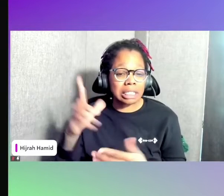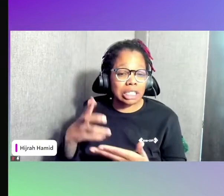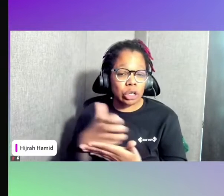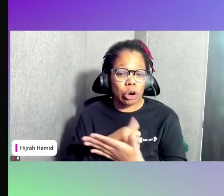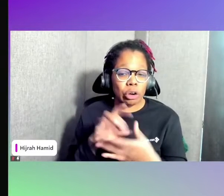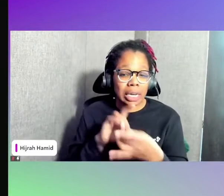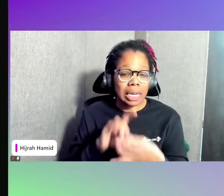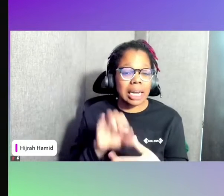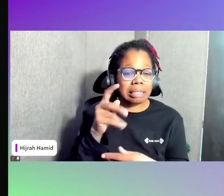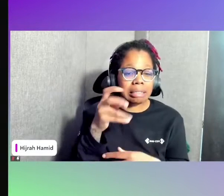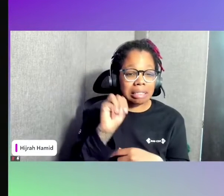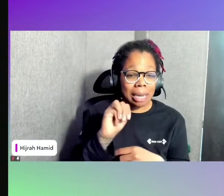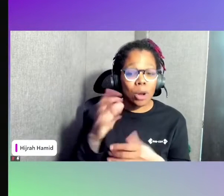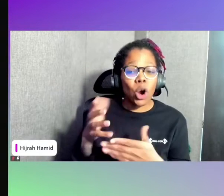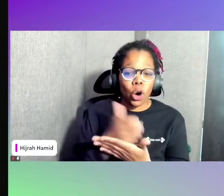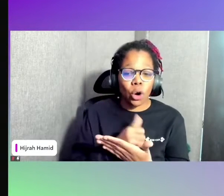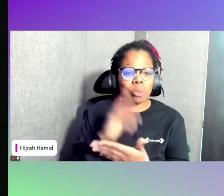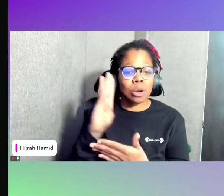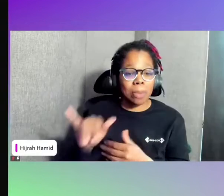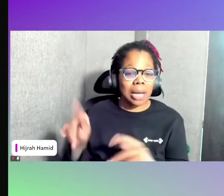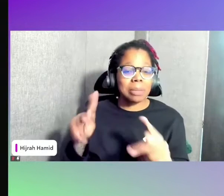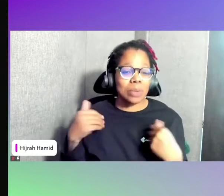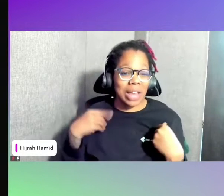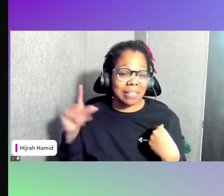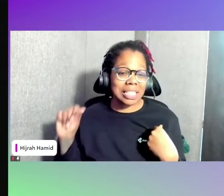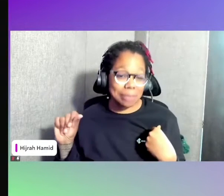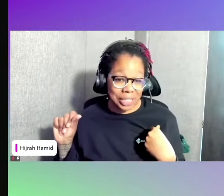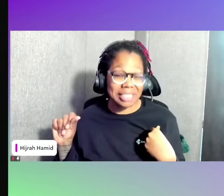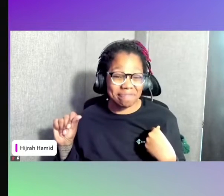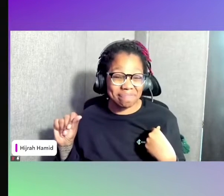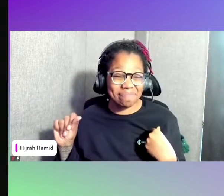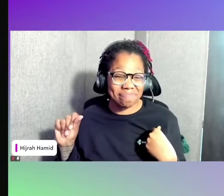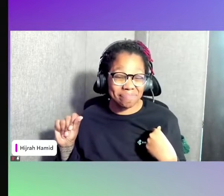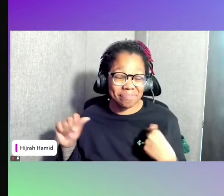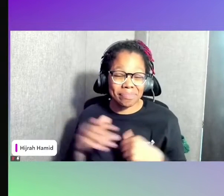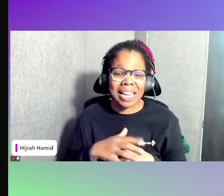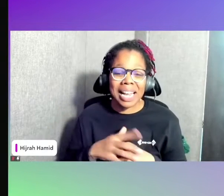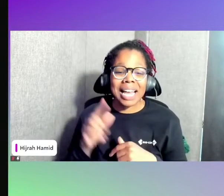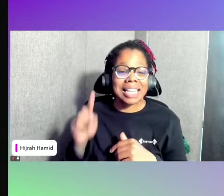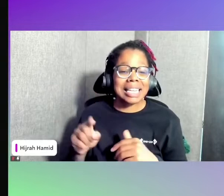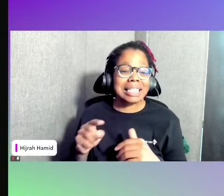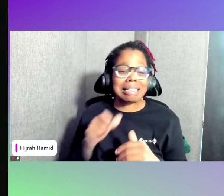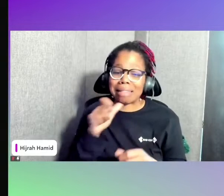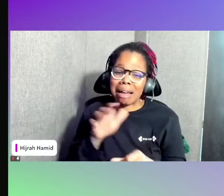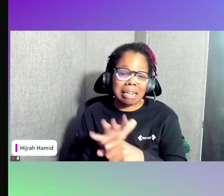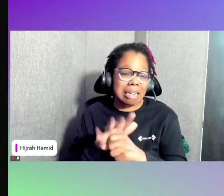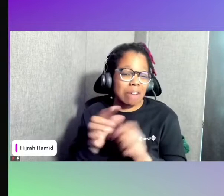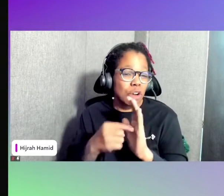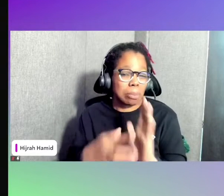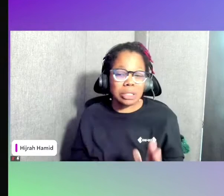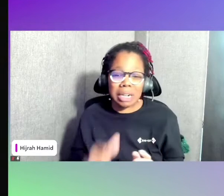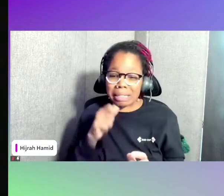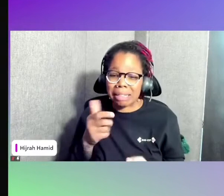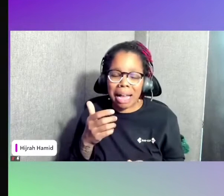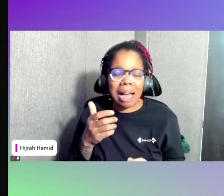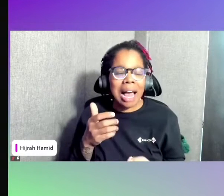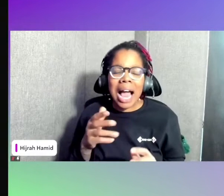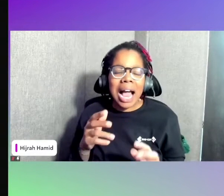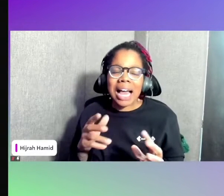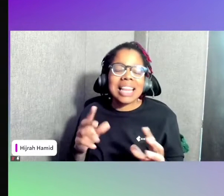the unfortunate things that we know is that there are only 2% of the PHD's that in stem are earned fields are earned by